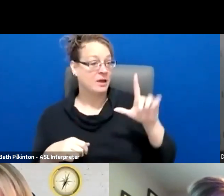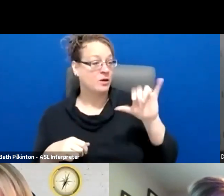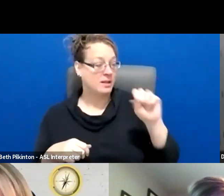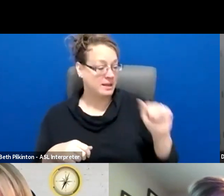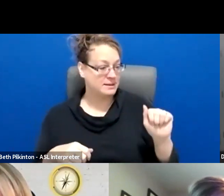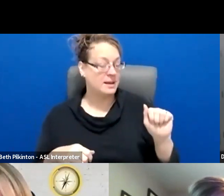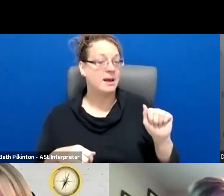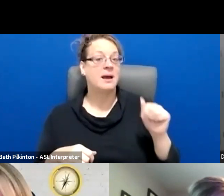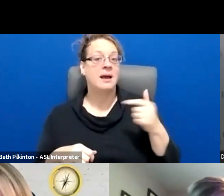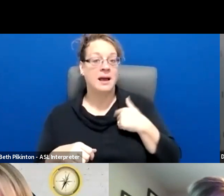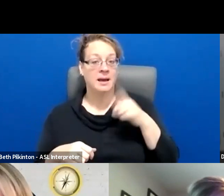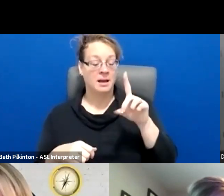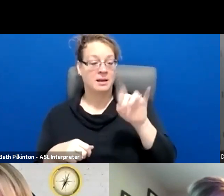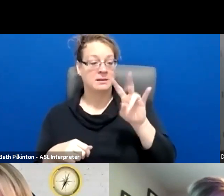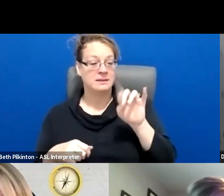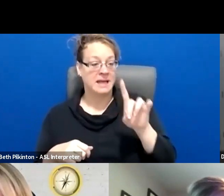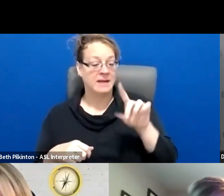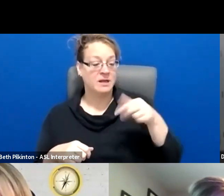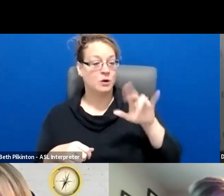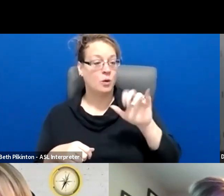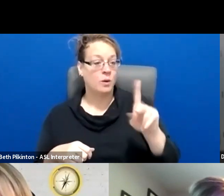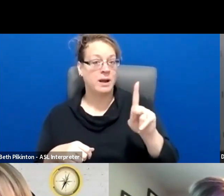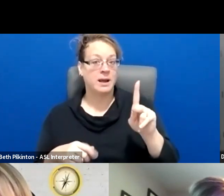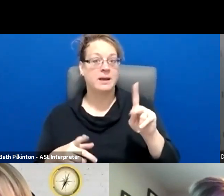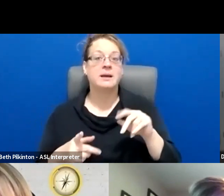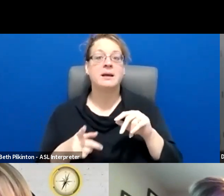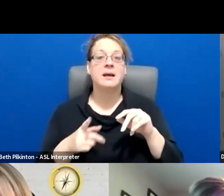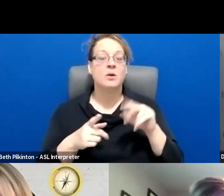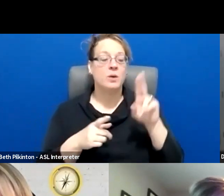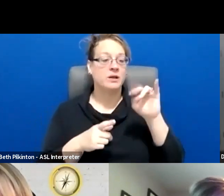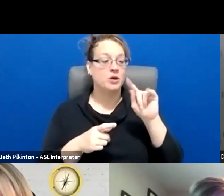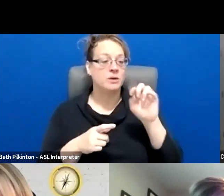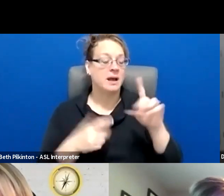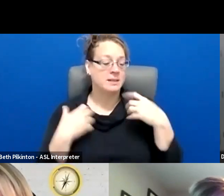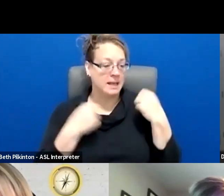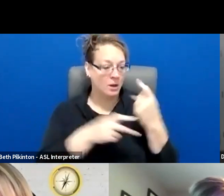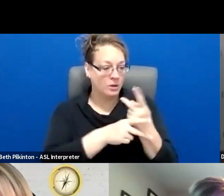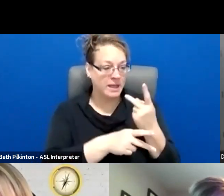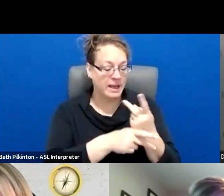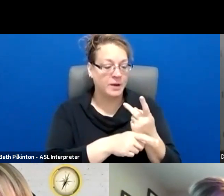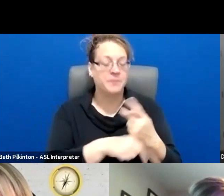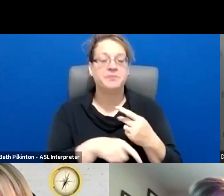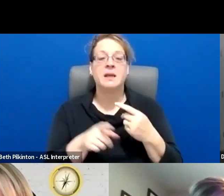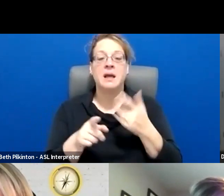The first question is, if a business came to you and said they were interested in building a more inclusive workforce and do not know where to start, what would you tell them?